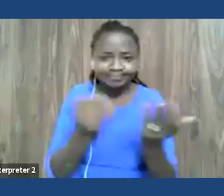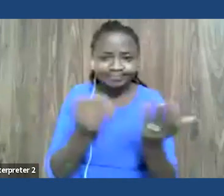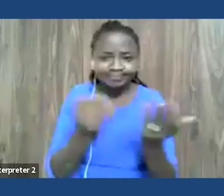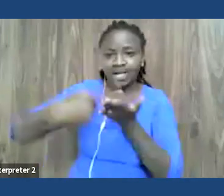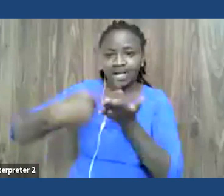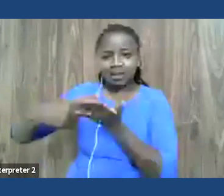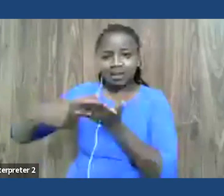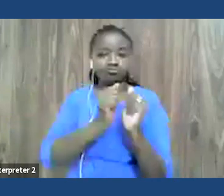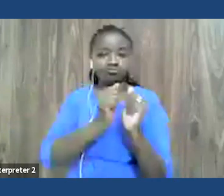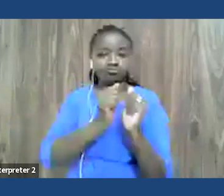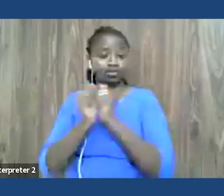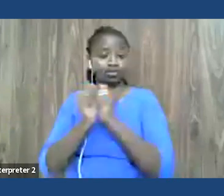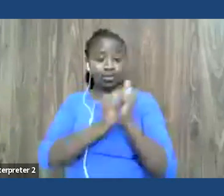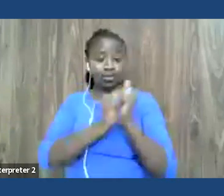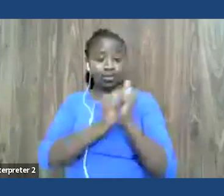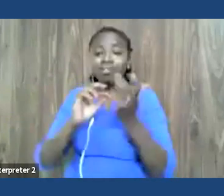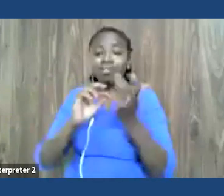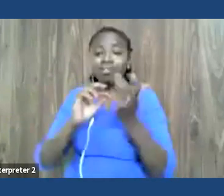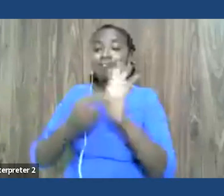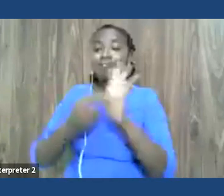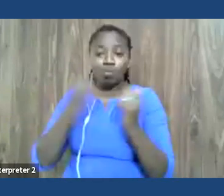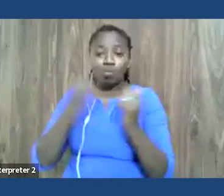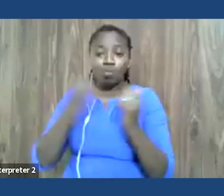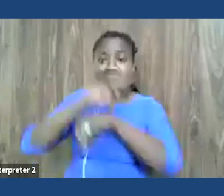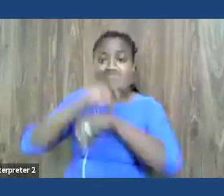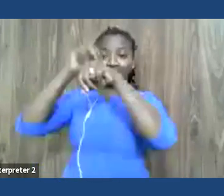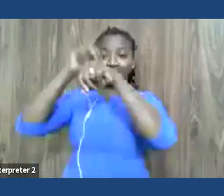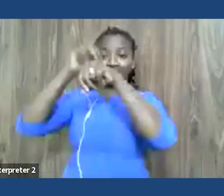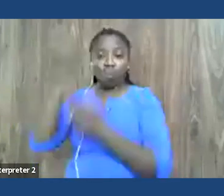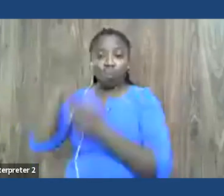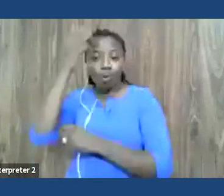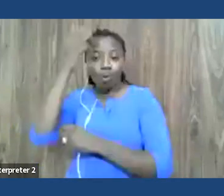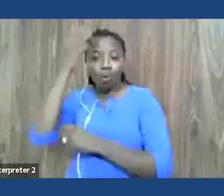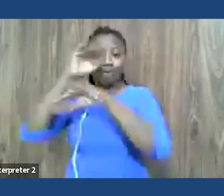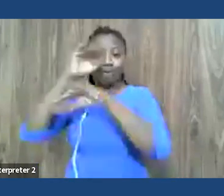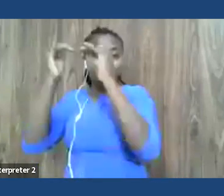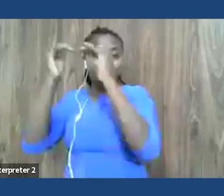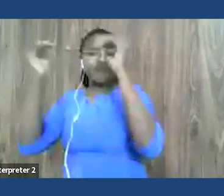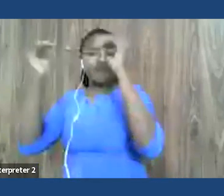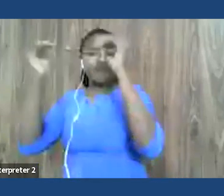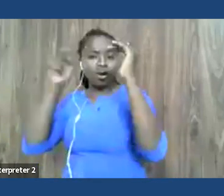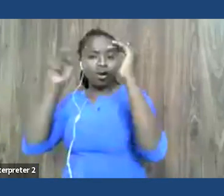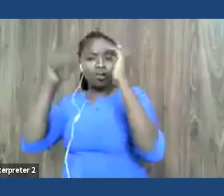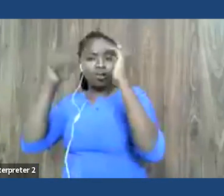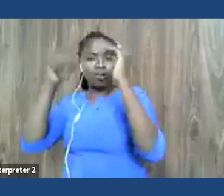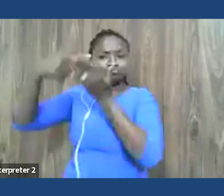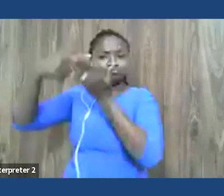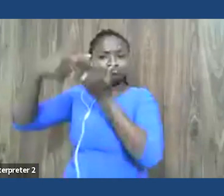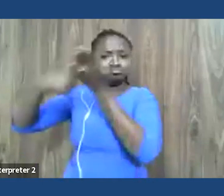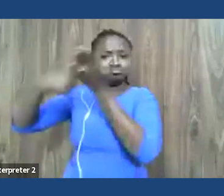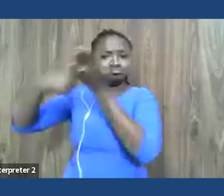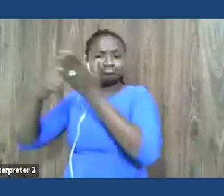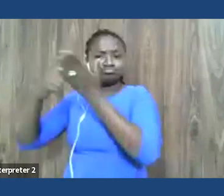Where national conversations we're dominated by the interests of aged companies.